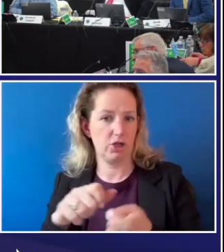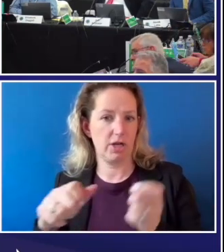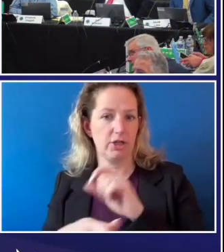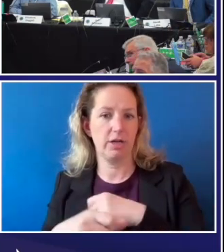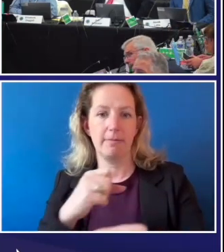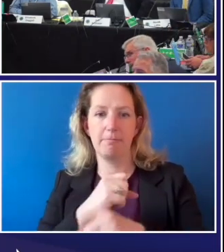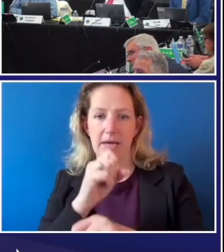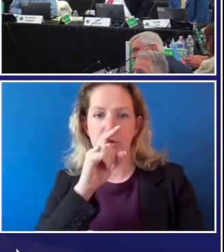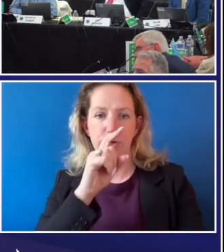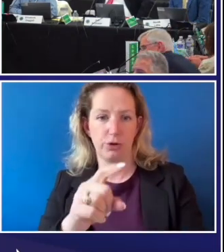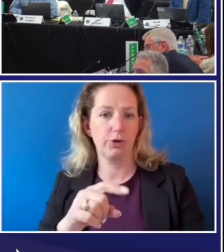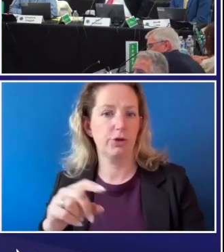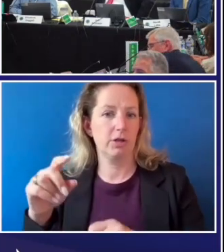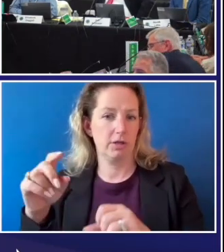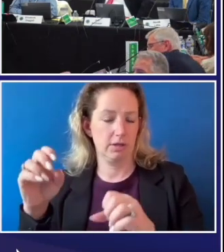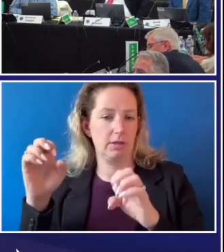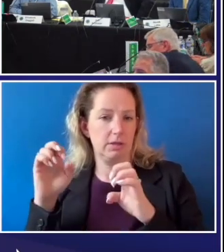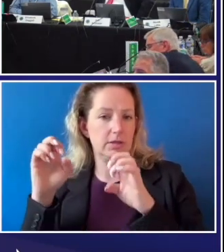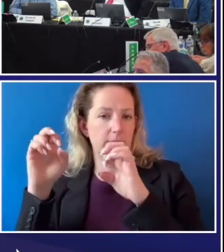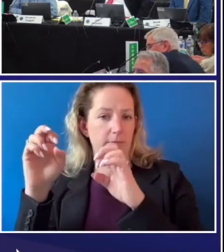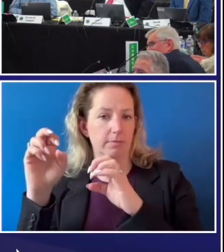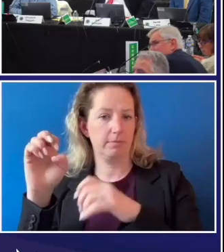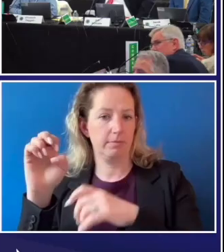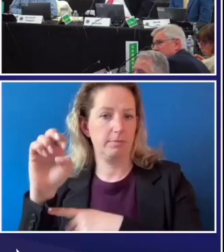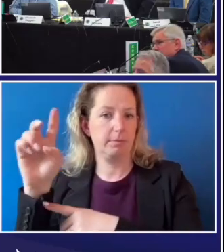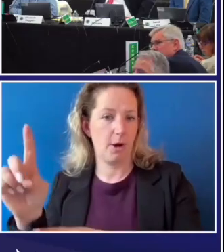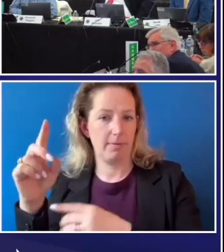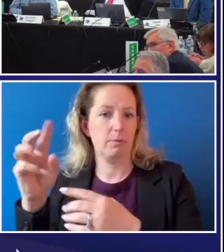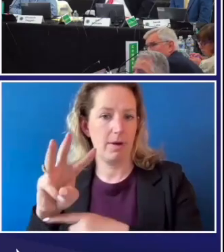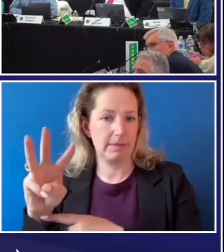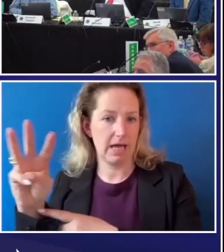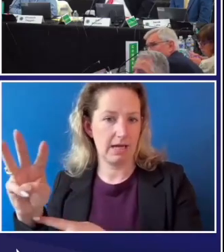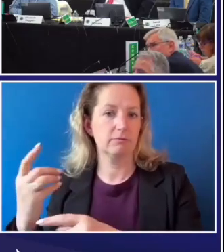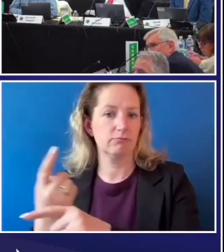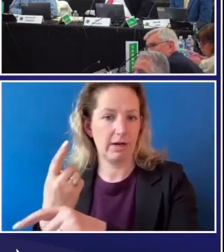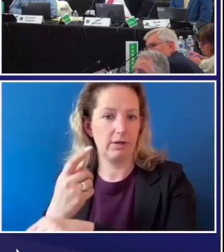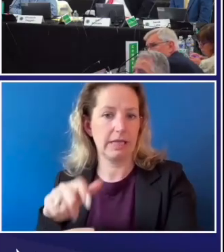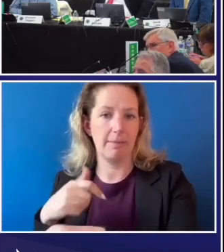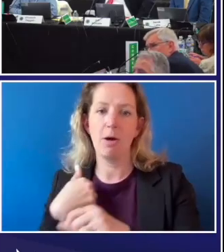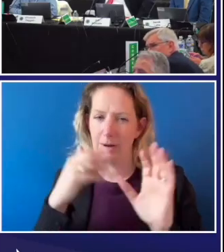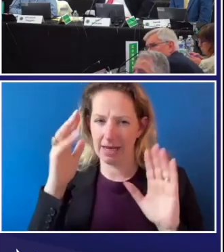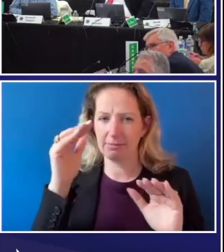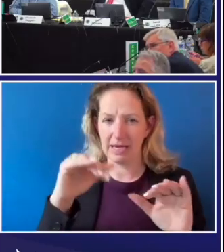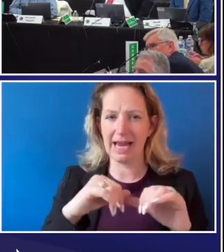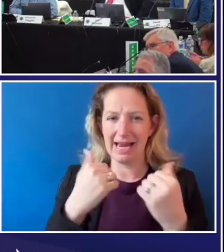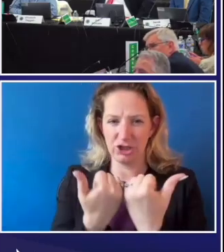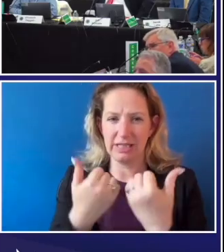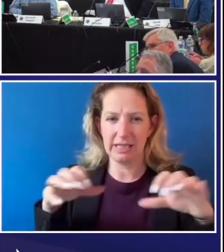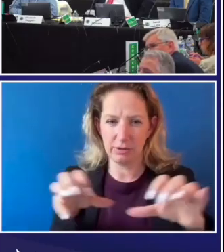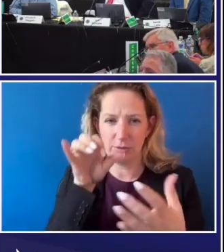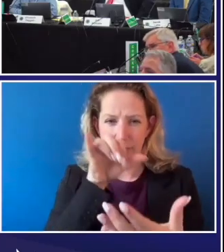regular and timely, um, that it's not just, I mean, we expect the agency to do that themselves, but we're expecting this update to the department on our website.